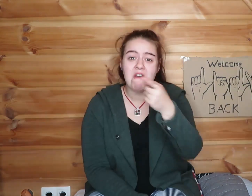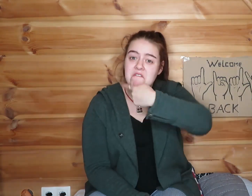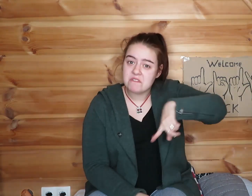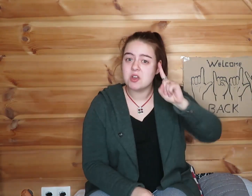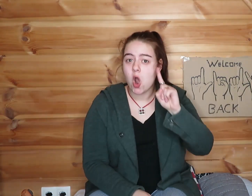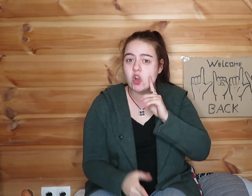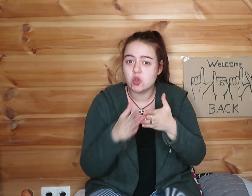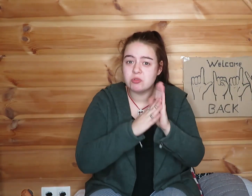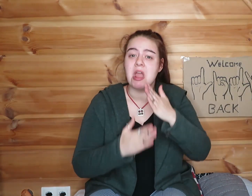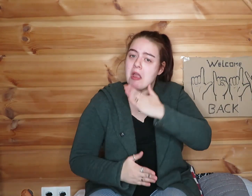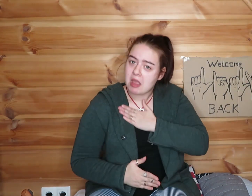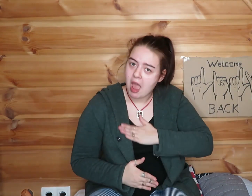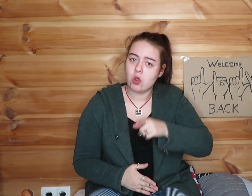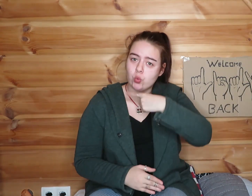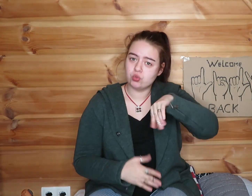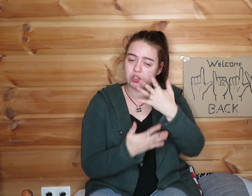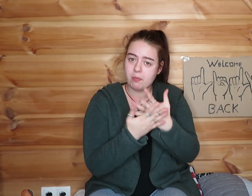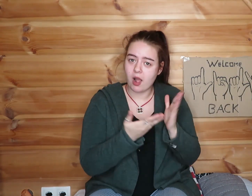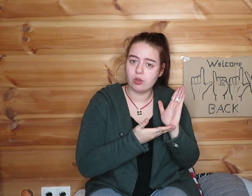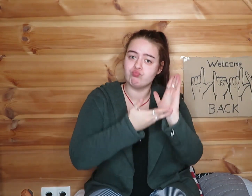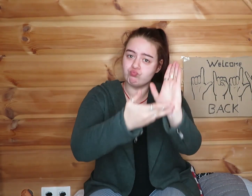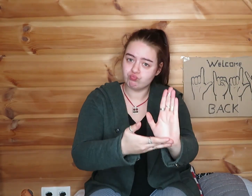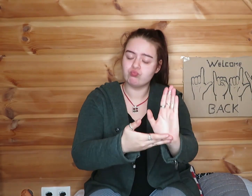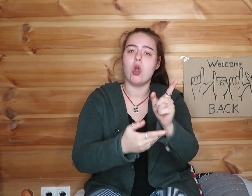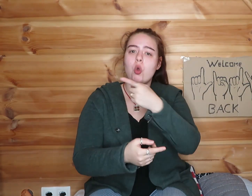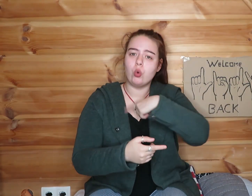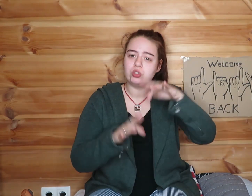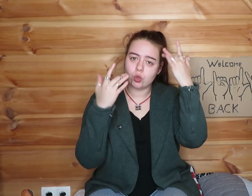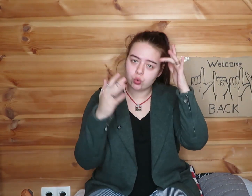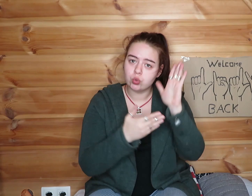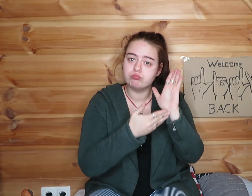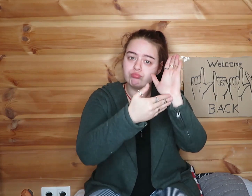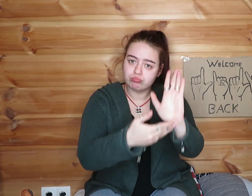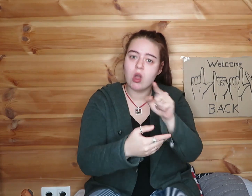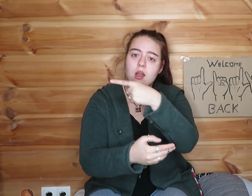Our Community gladly shares our language/culture.